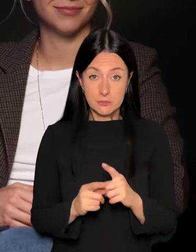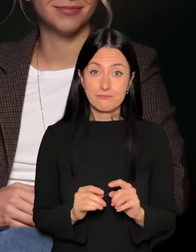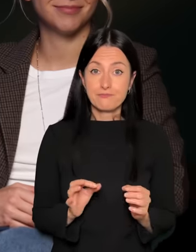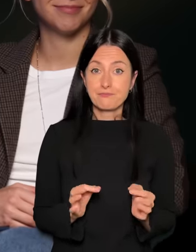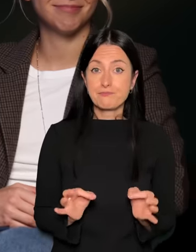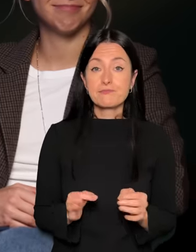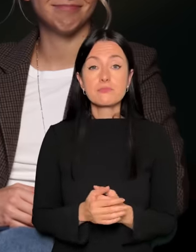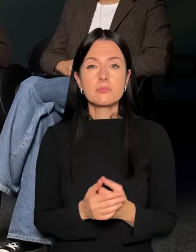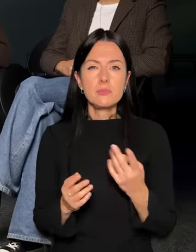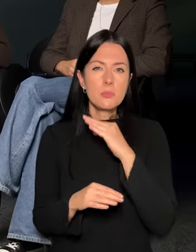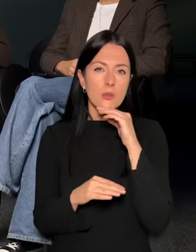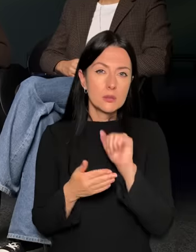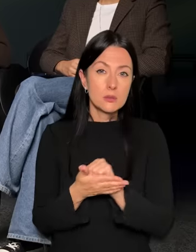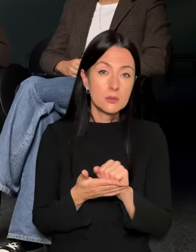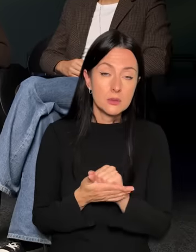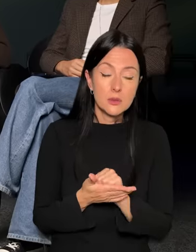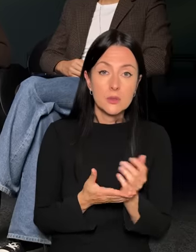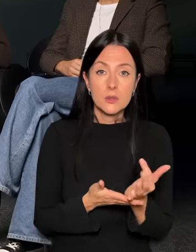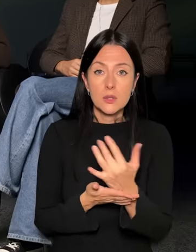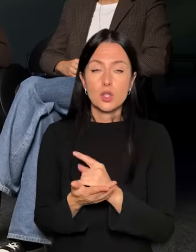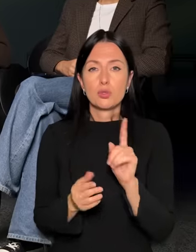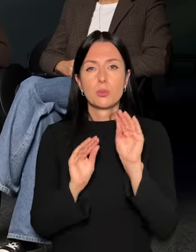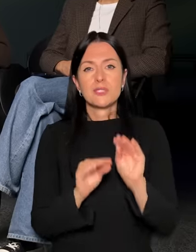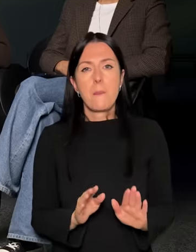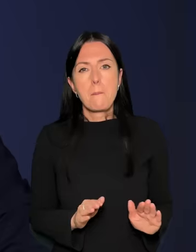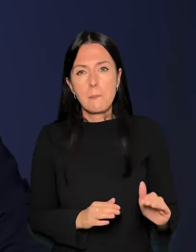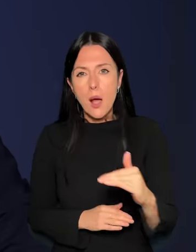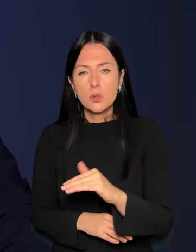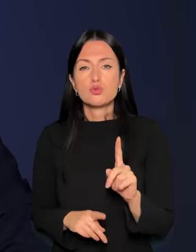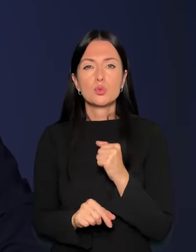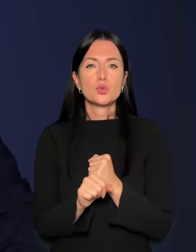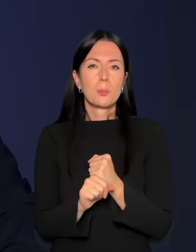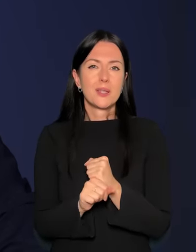And you need a lot of paperwork to install a ramp, to make it accessible